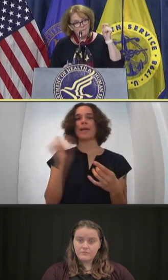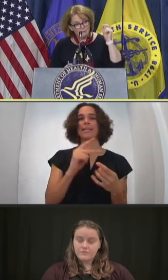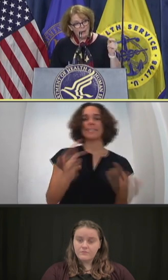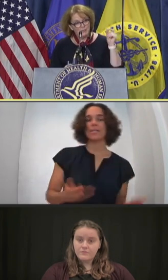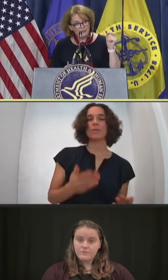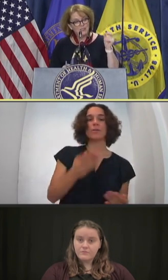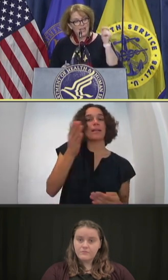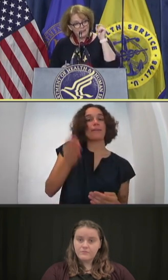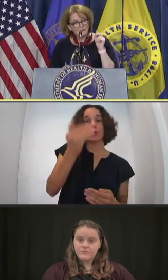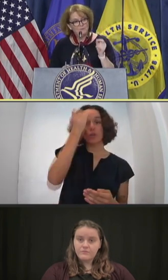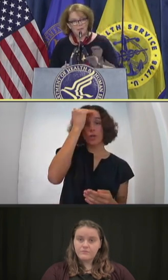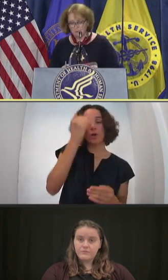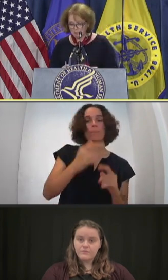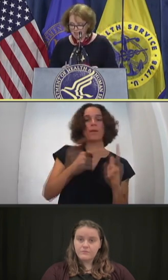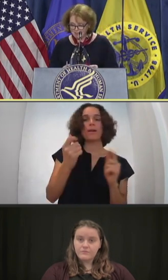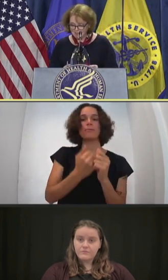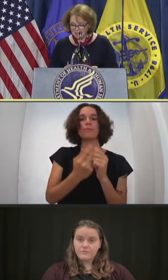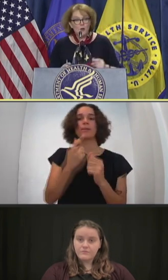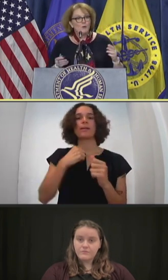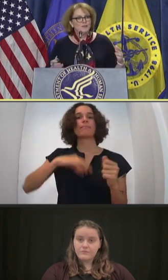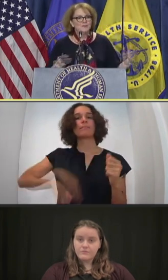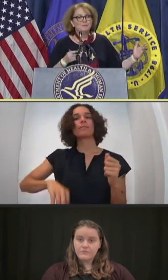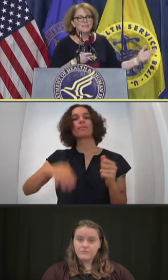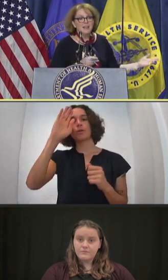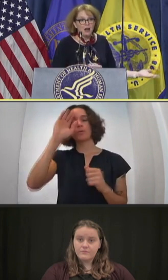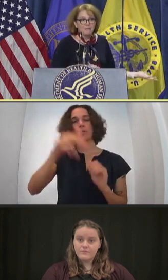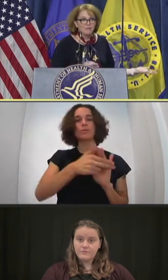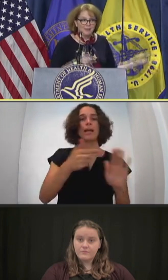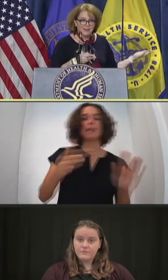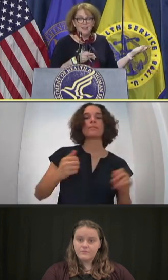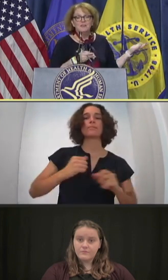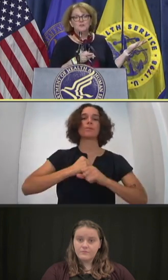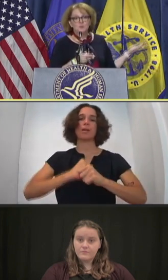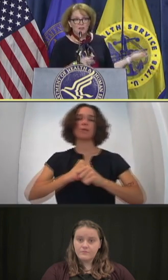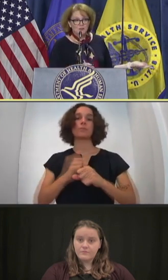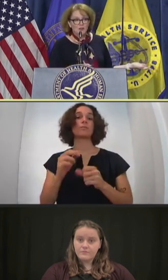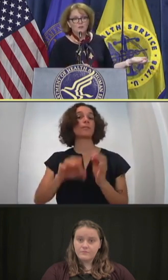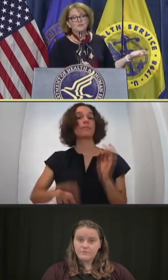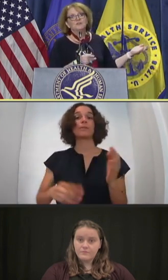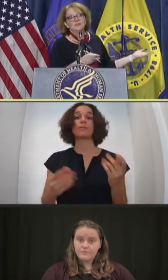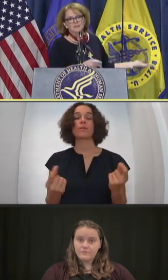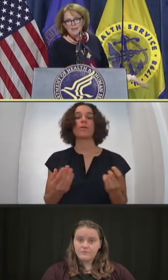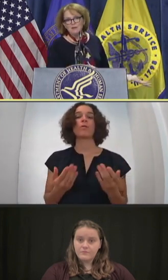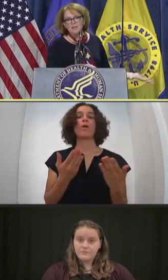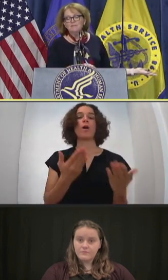knowing their status and being protected. We're simply offering to adults the same benefit we've